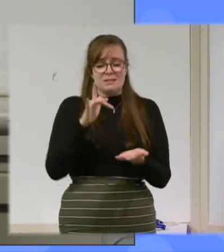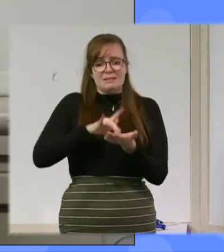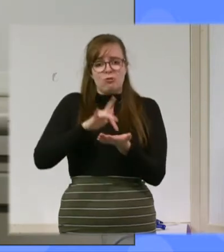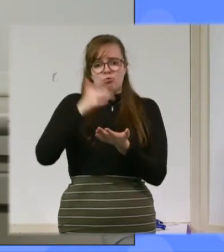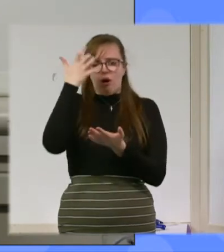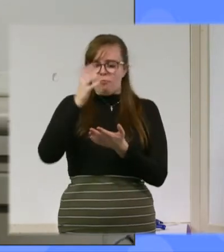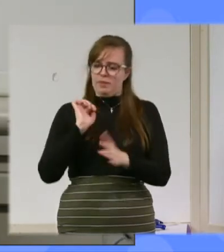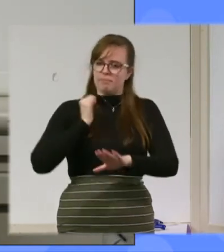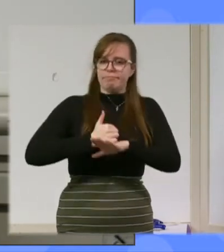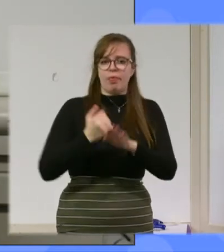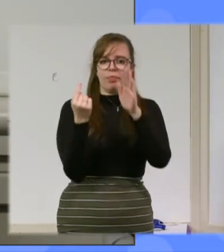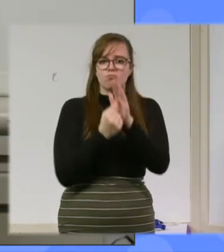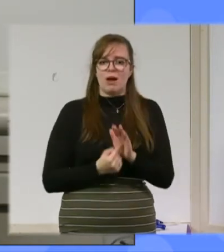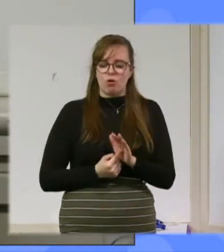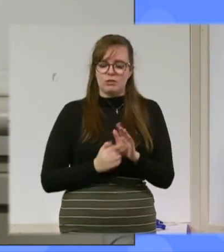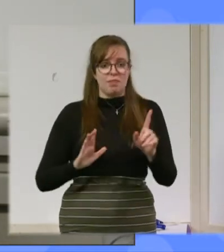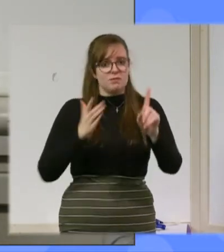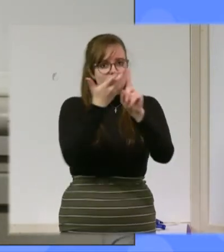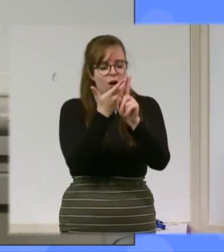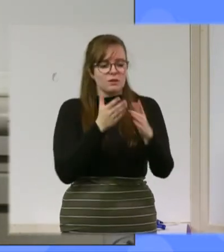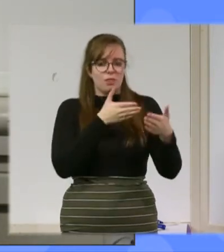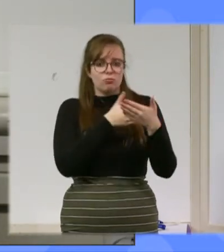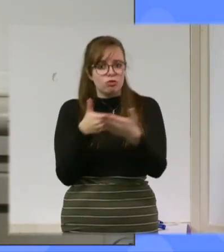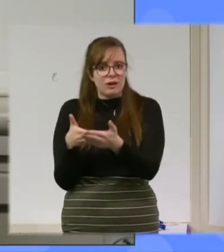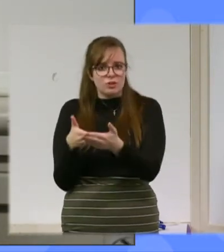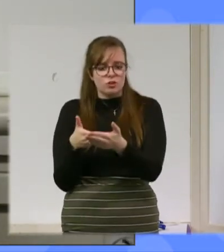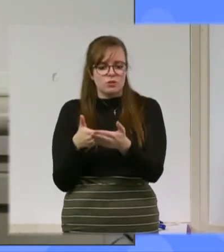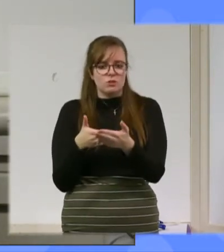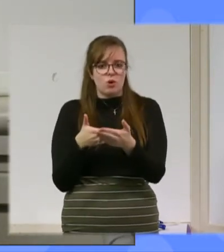priorities and the targets and the restrictions on locally elected